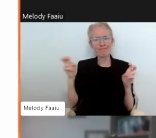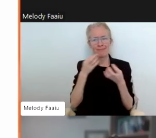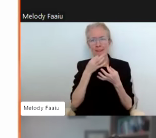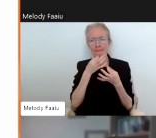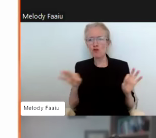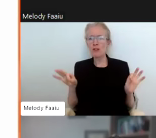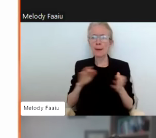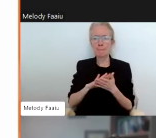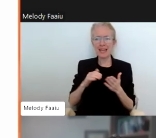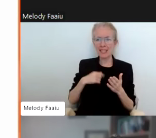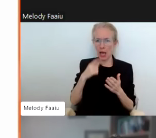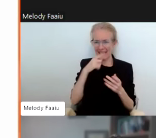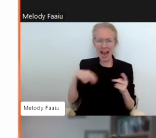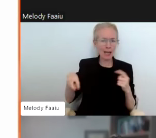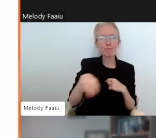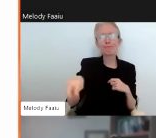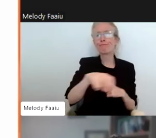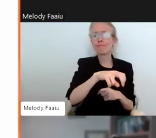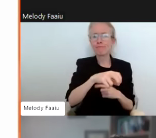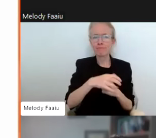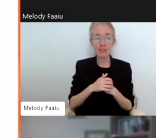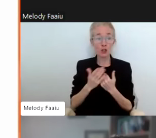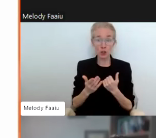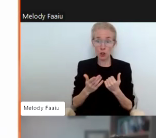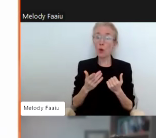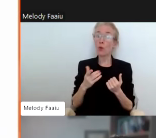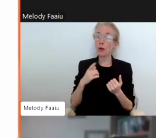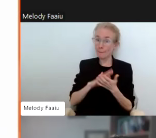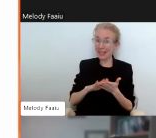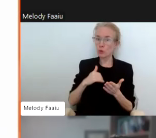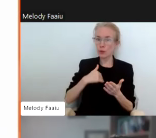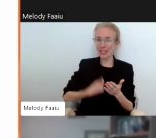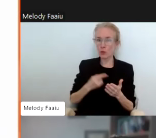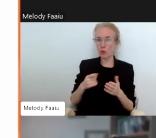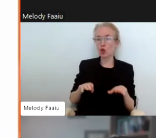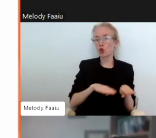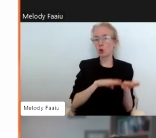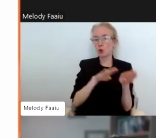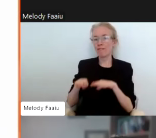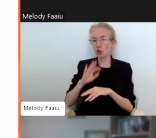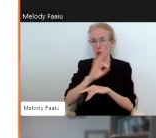is good design that works for everyone. I've got a quote from the New Zealand